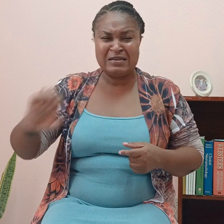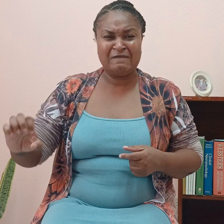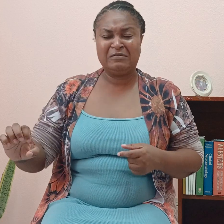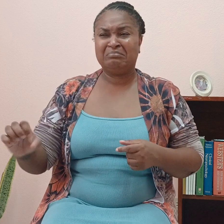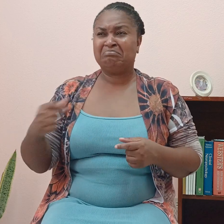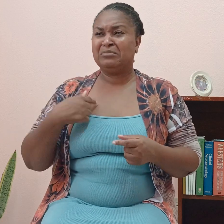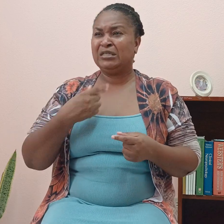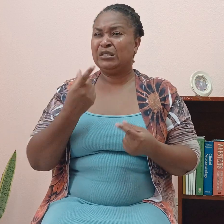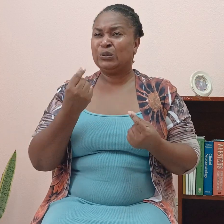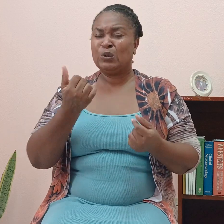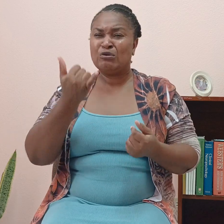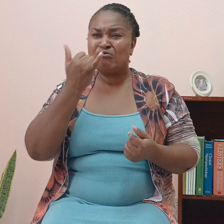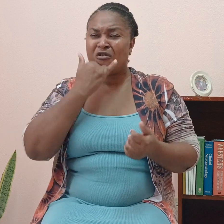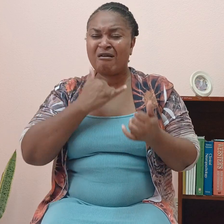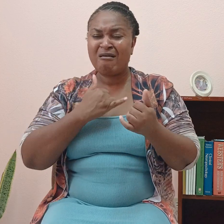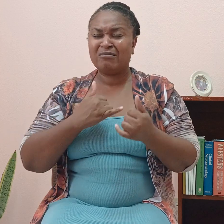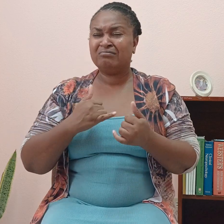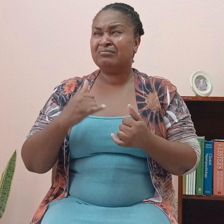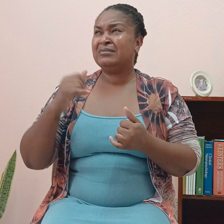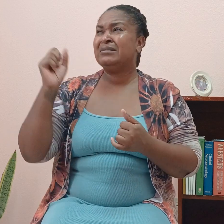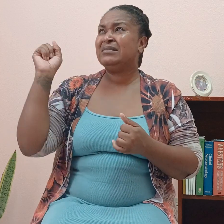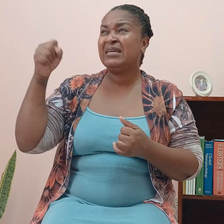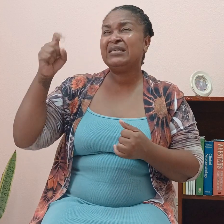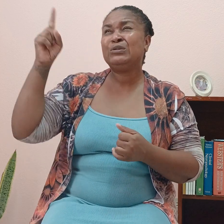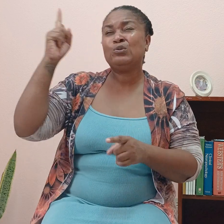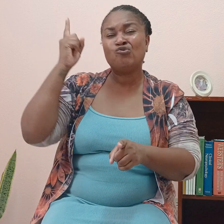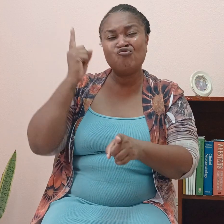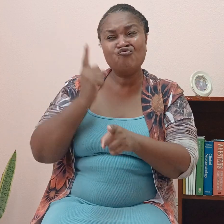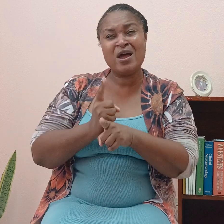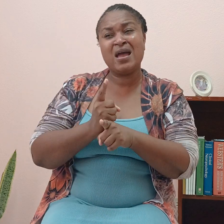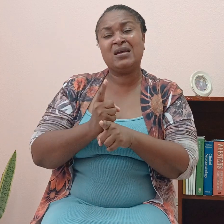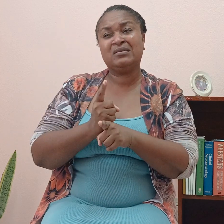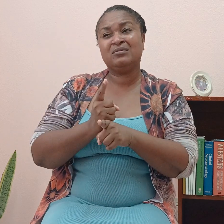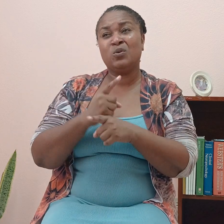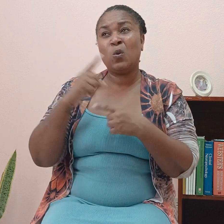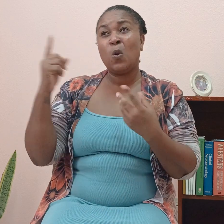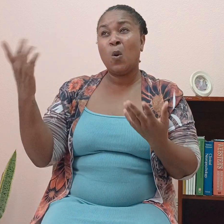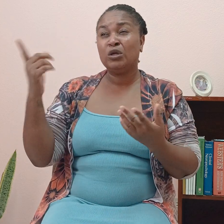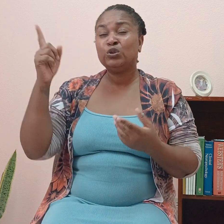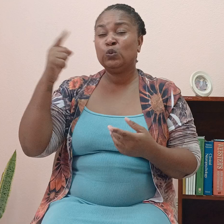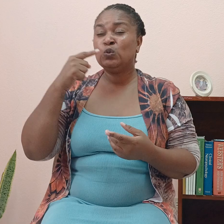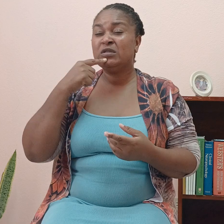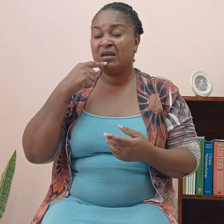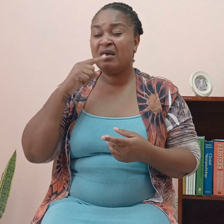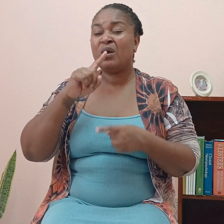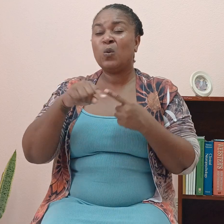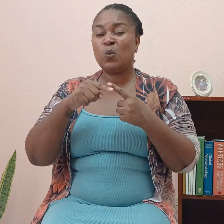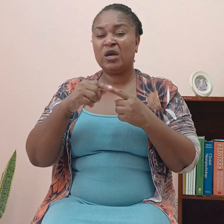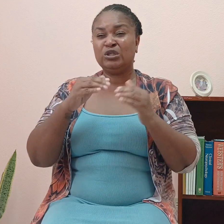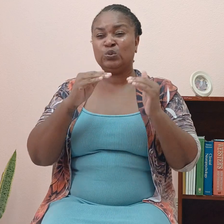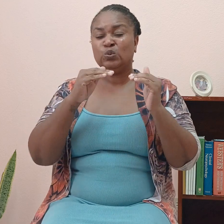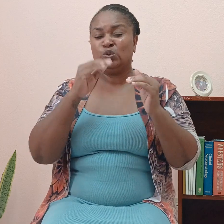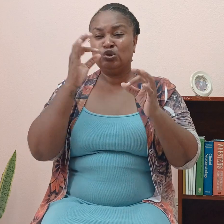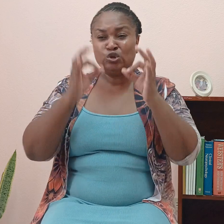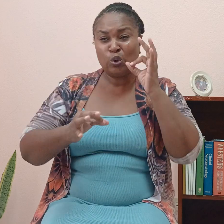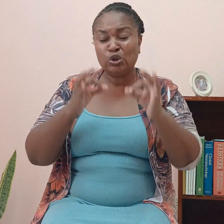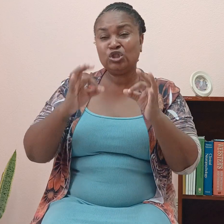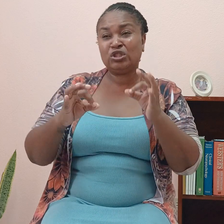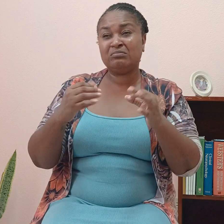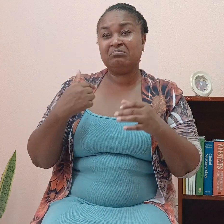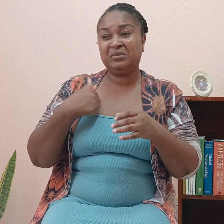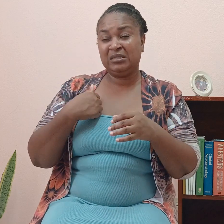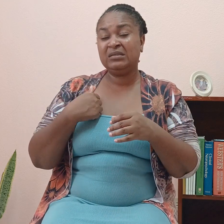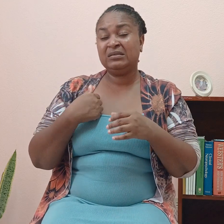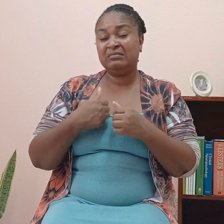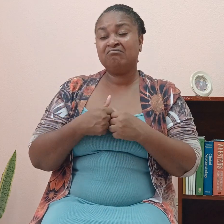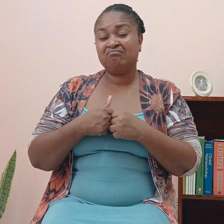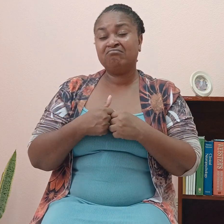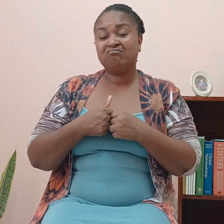so you are right in your verdict and justified when you judge.